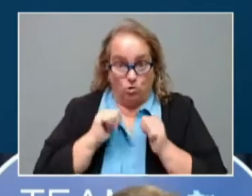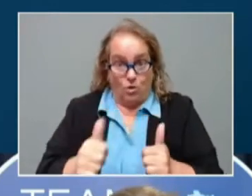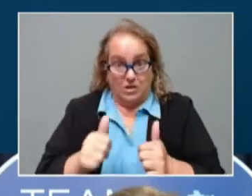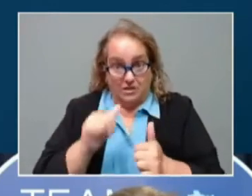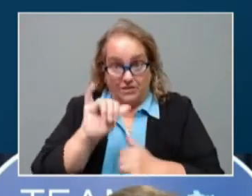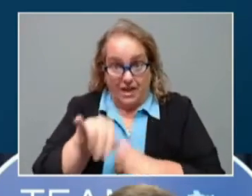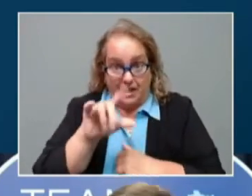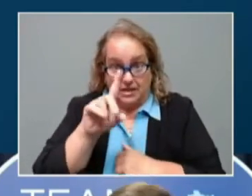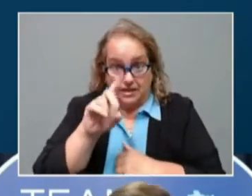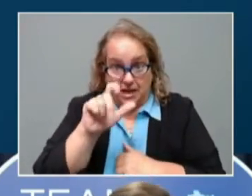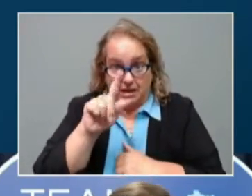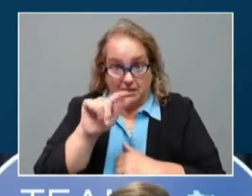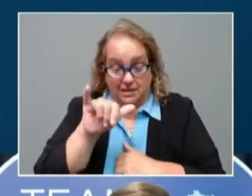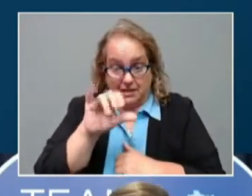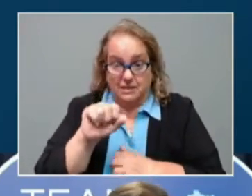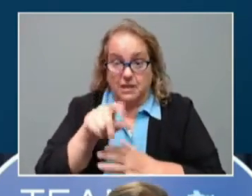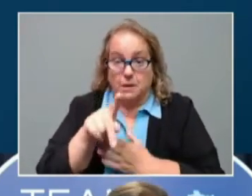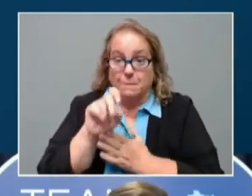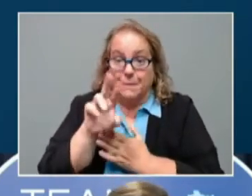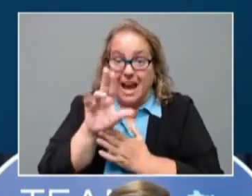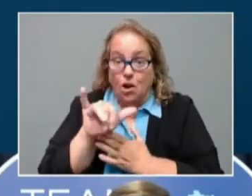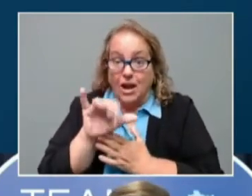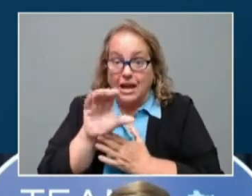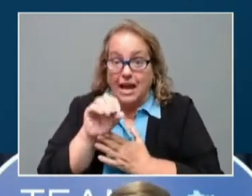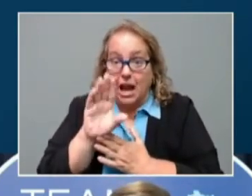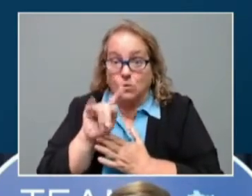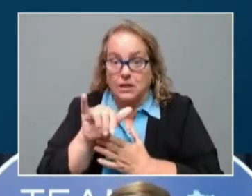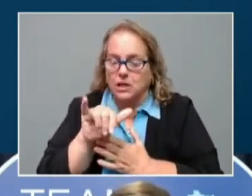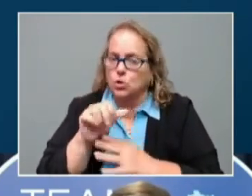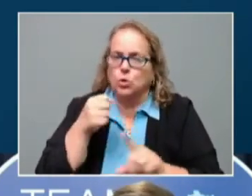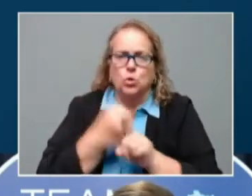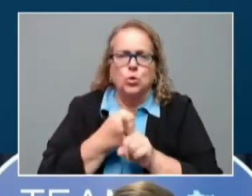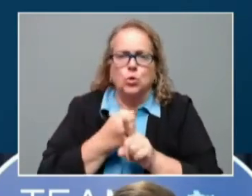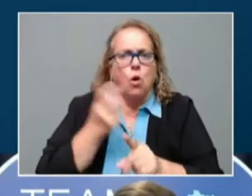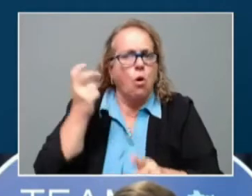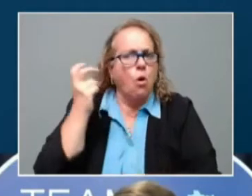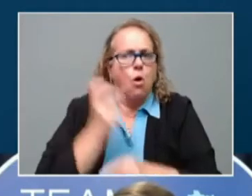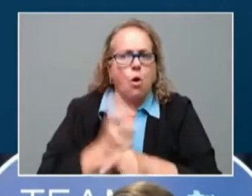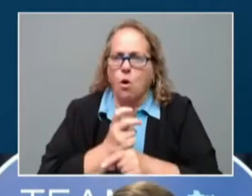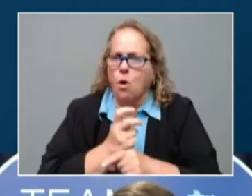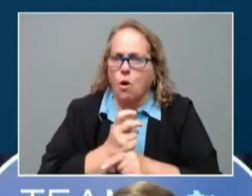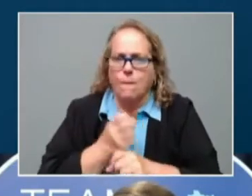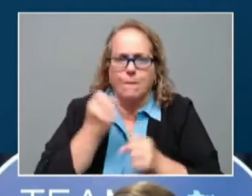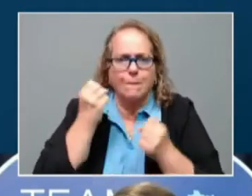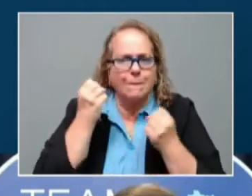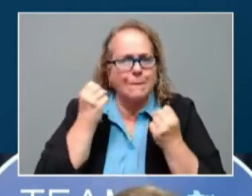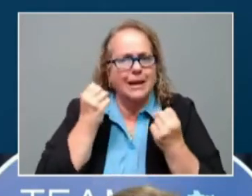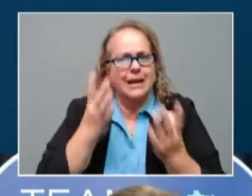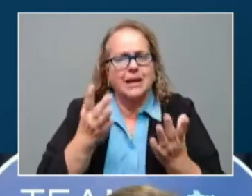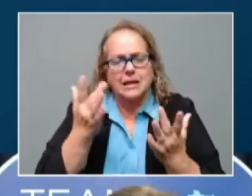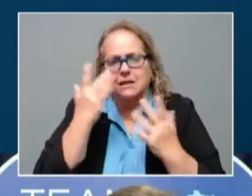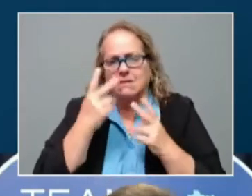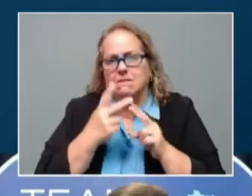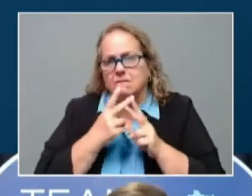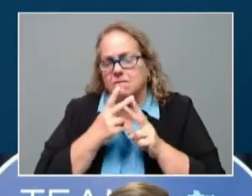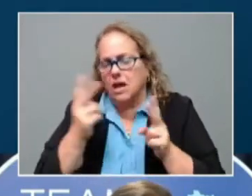County has been hit really hard. A lot of people very sick and they jumped out